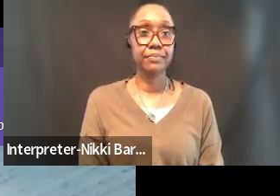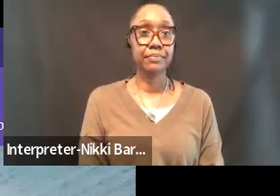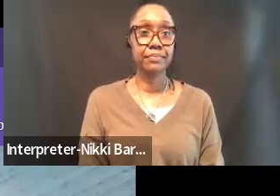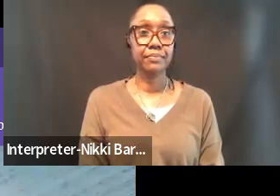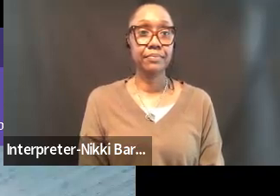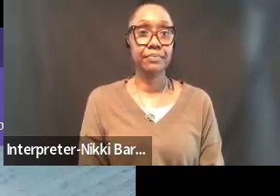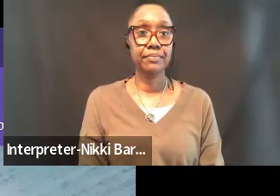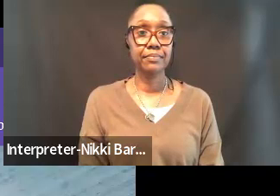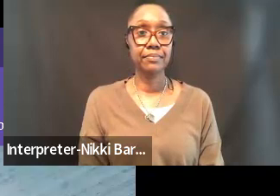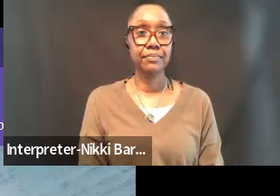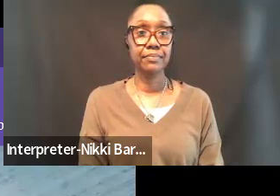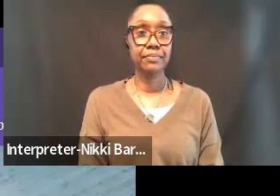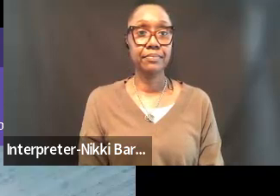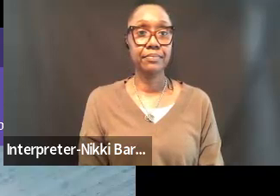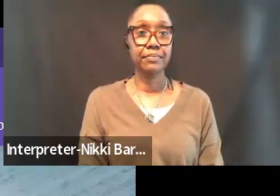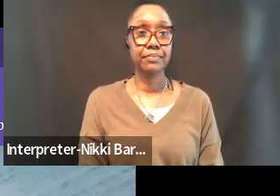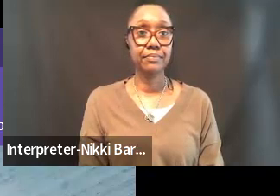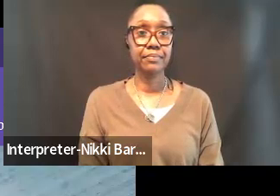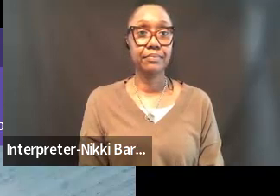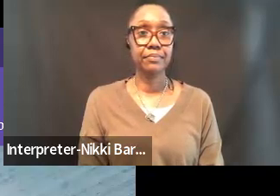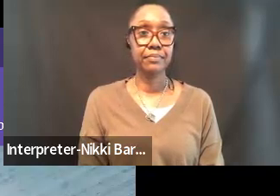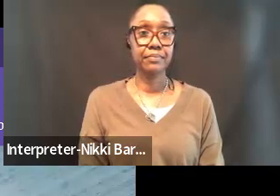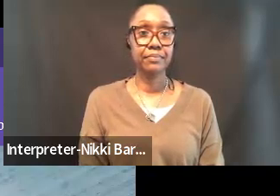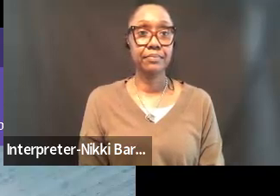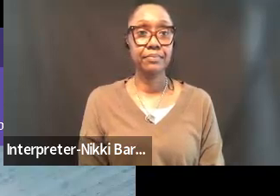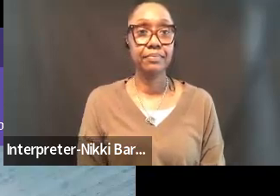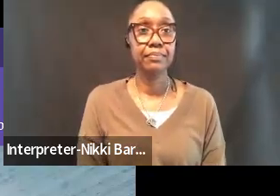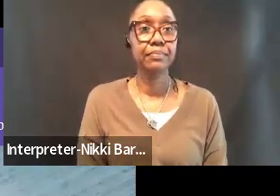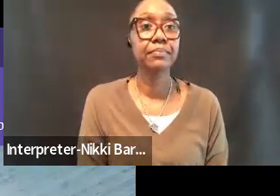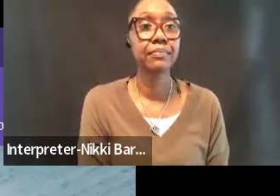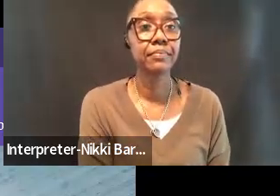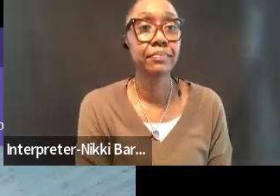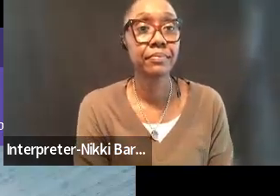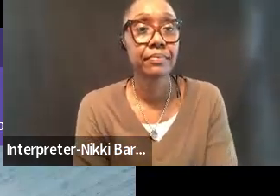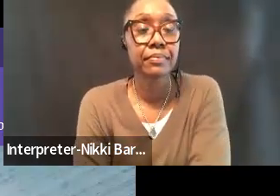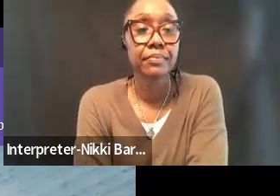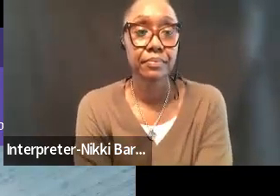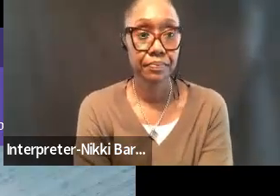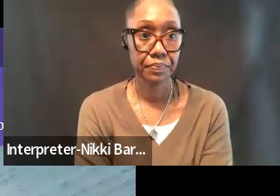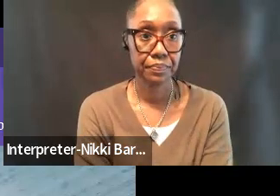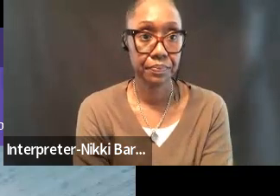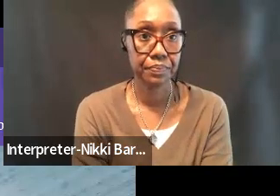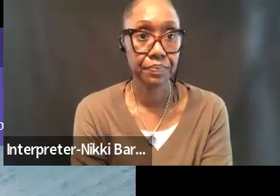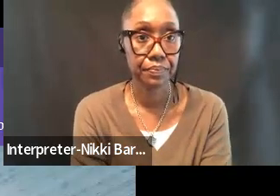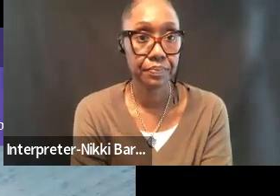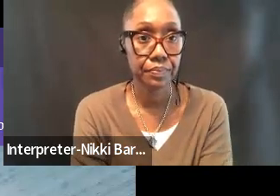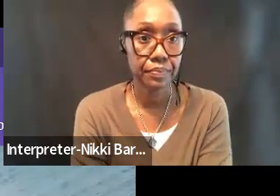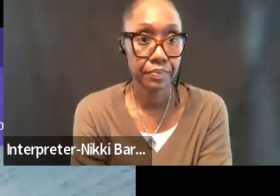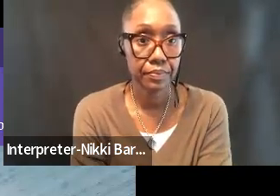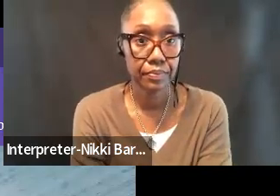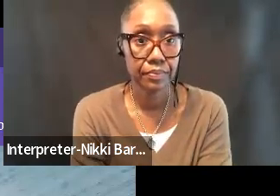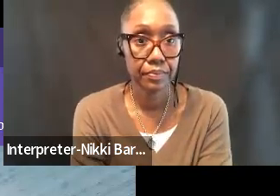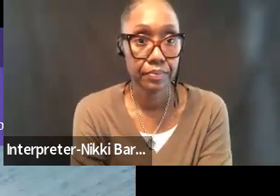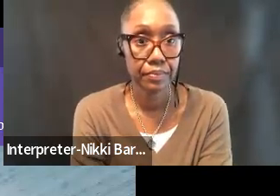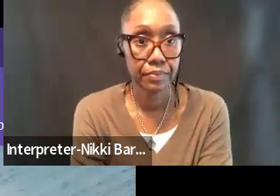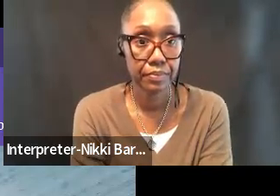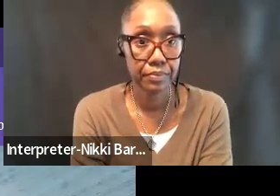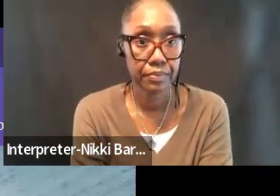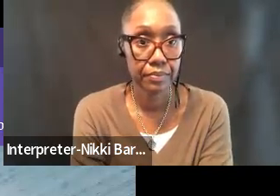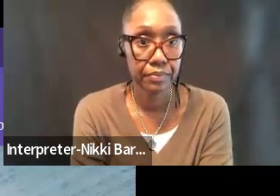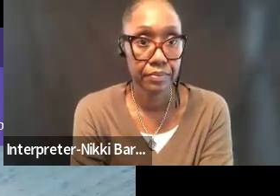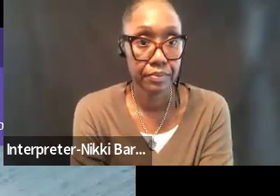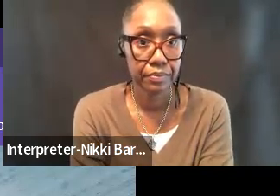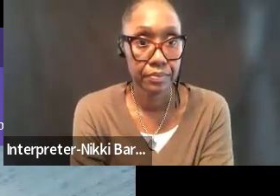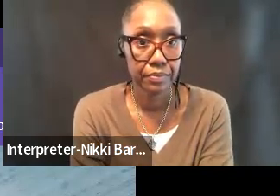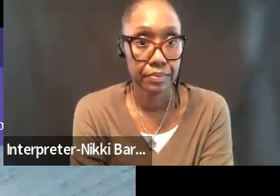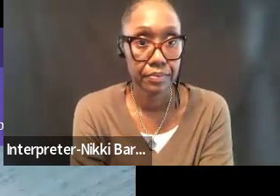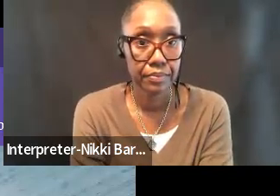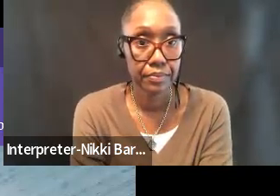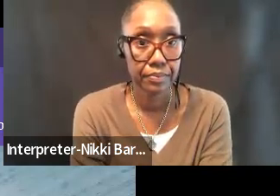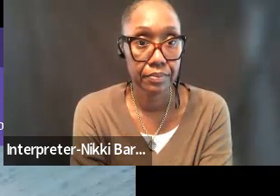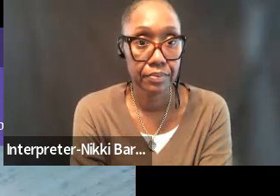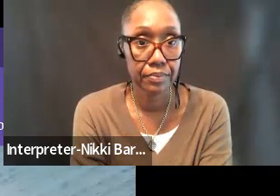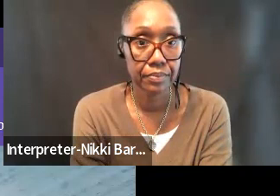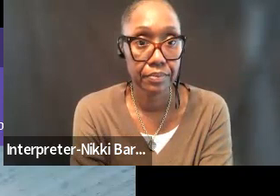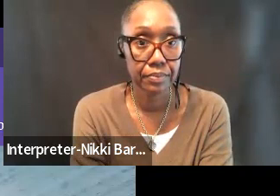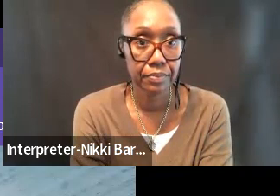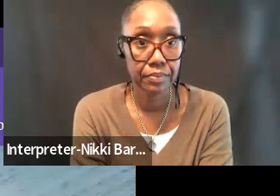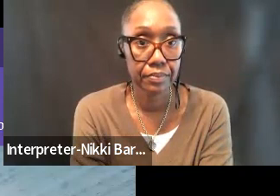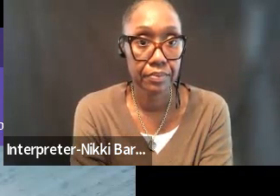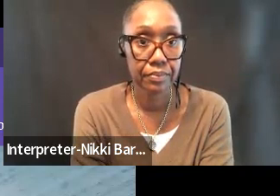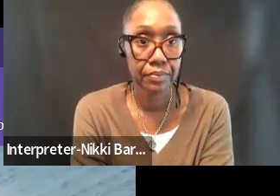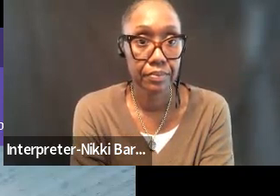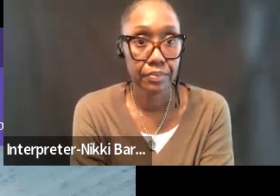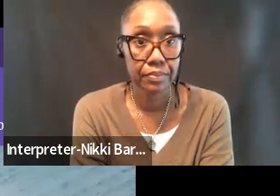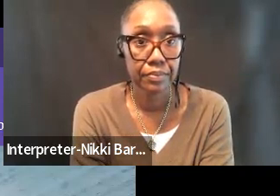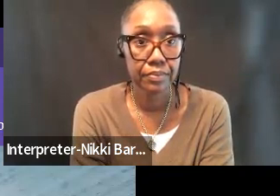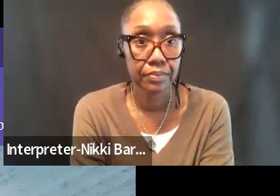Common as glasses that make it possible for a student to read and learn. Or as sophisticated as software that makes it possible for an employee to convert their spoken word to text on a computer screen and succeed.